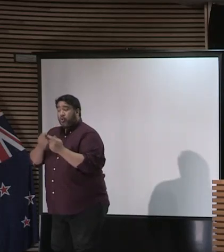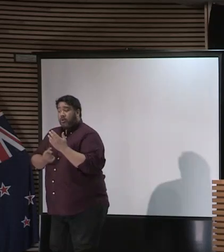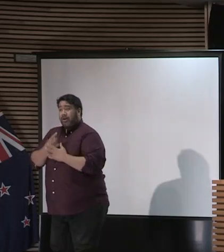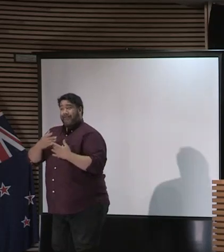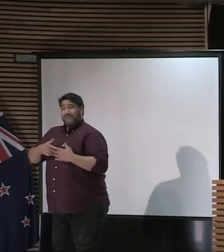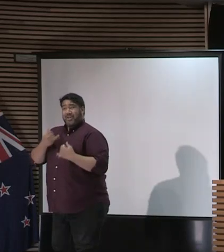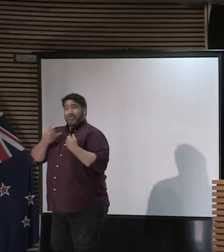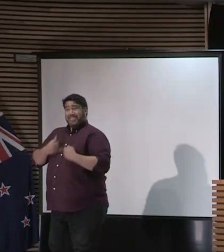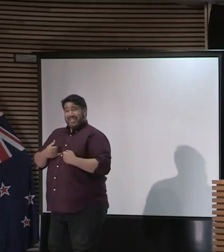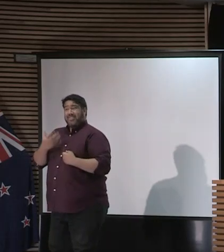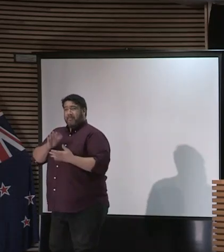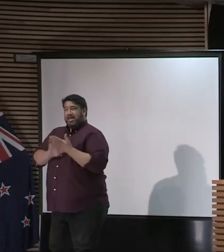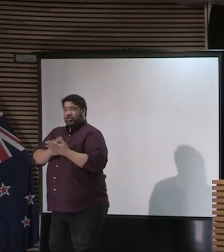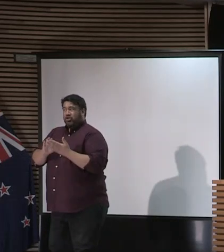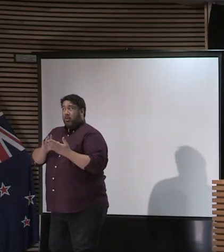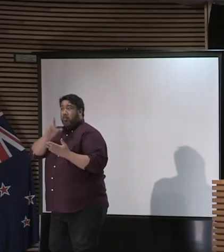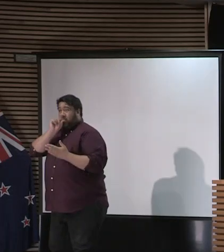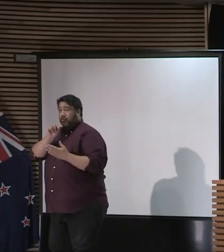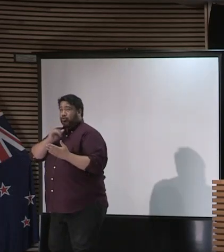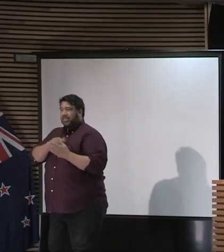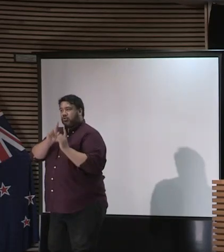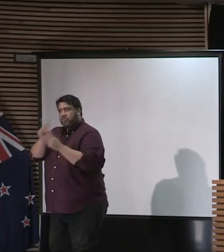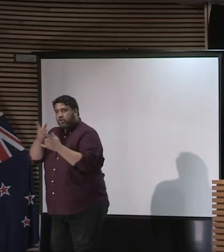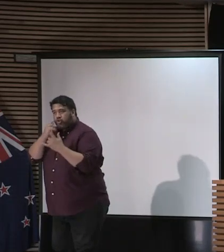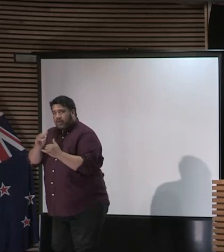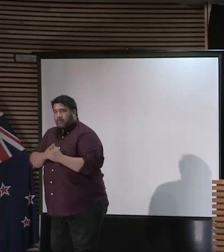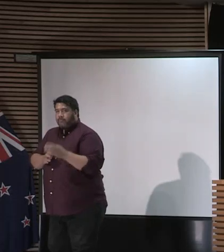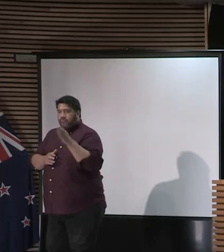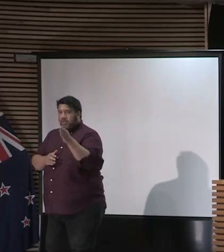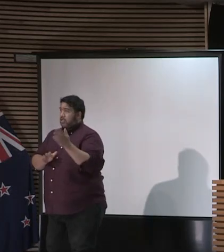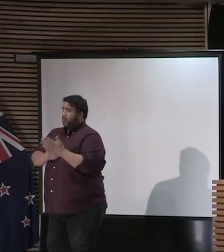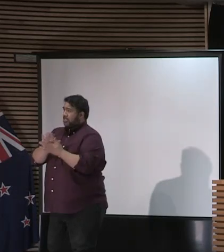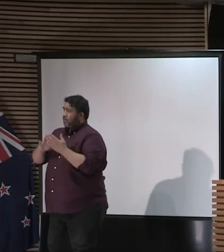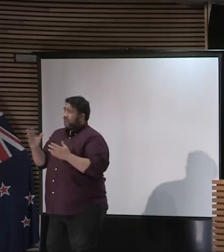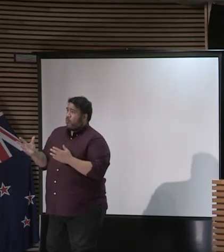the clock starts running and counting down as soon as you